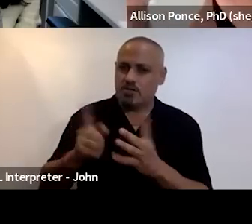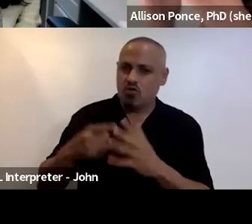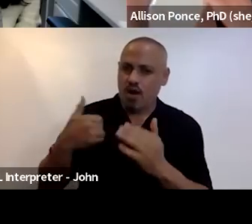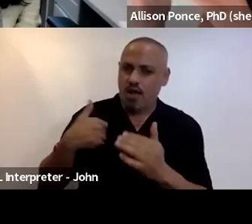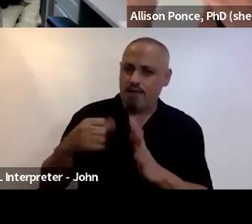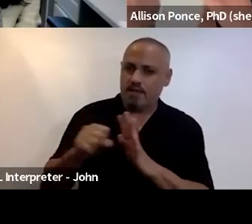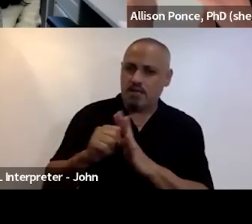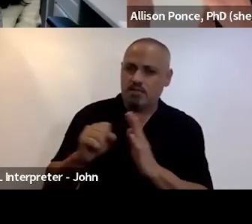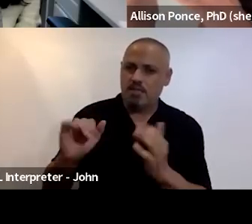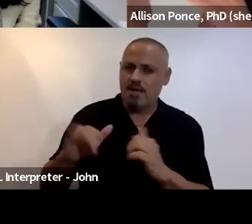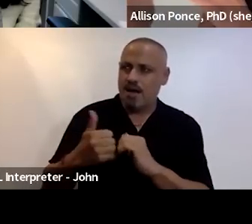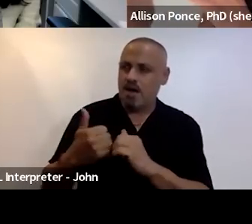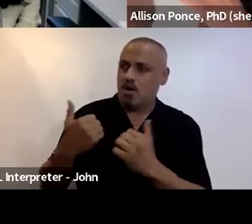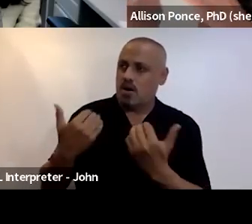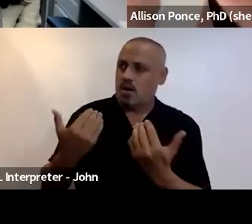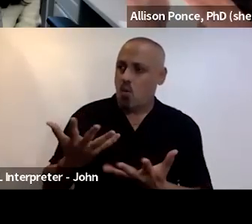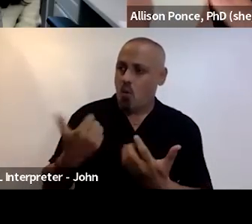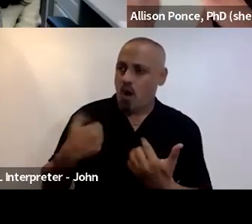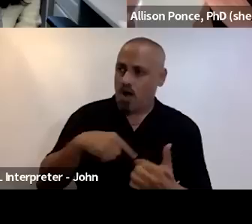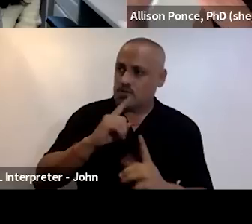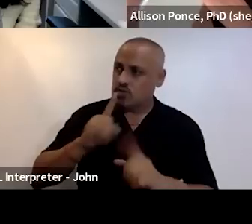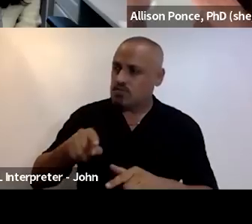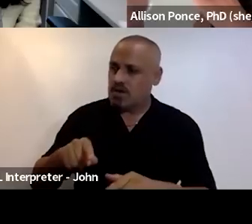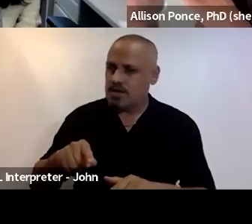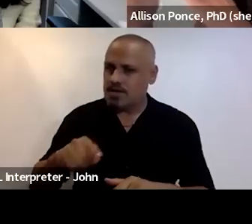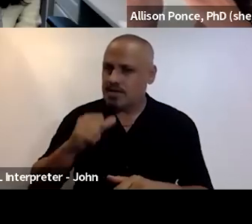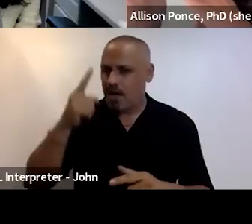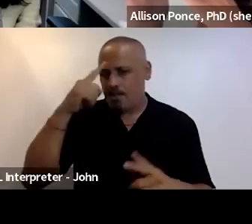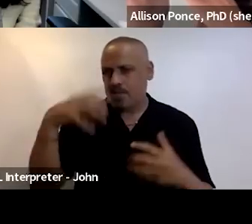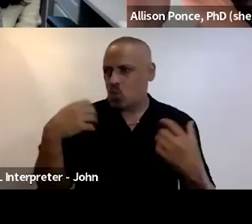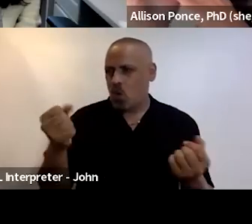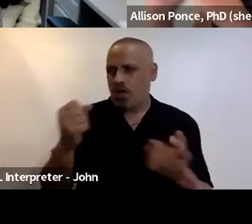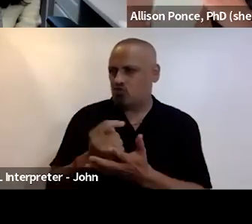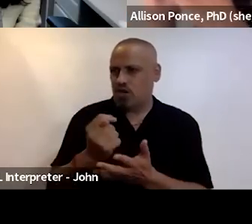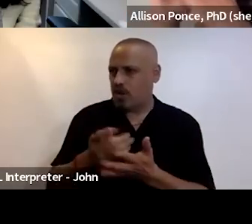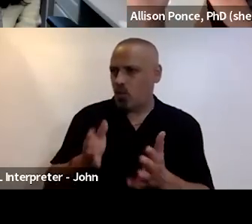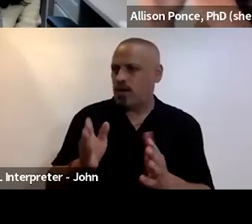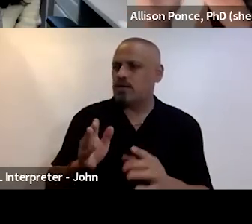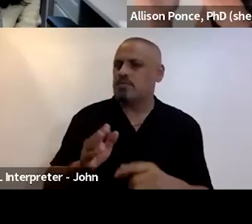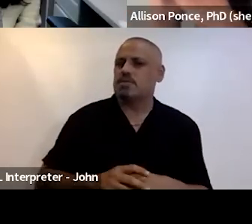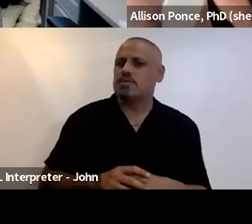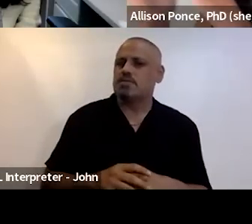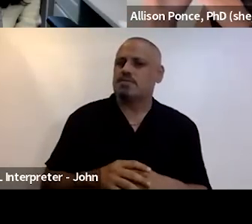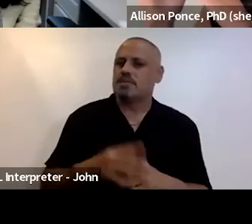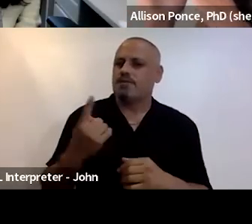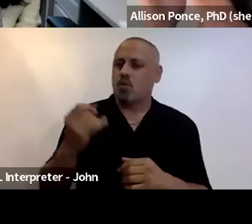here's how you'd like us to respond to that." Not in a mental health treatment kind of way, but in a way of like, if the person says,